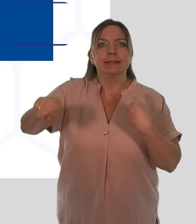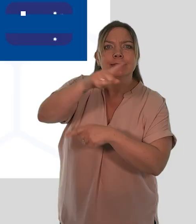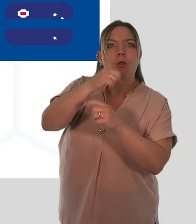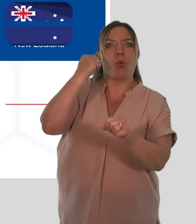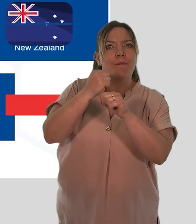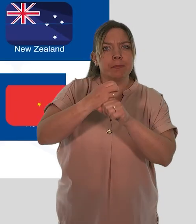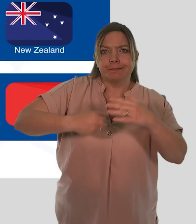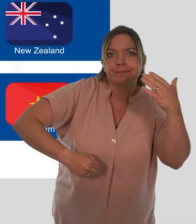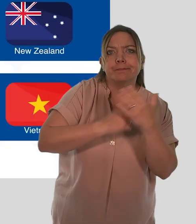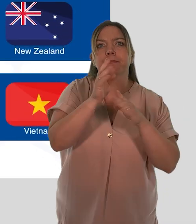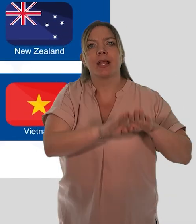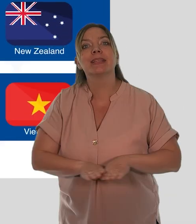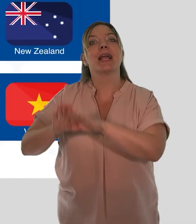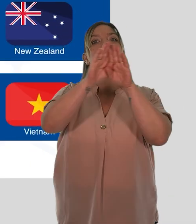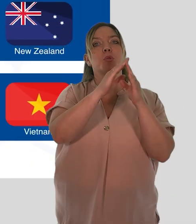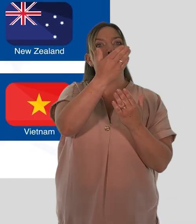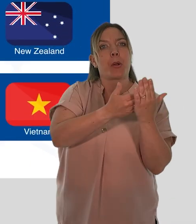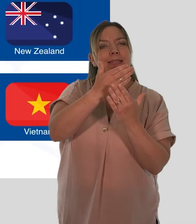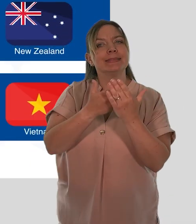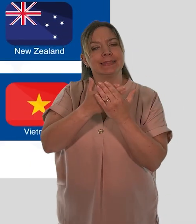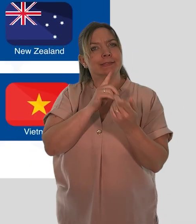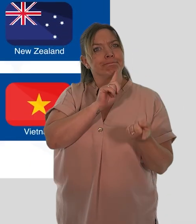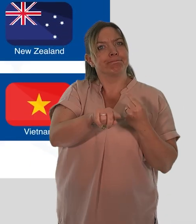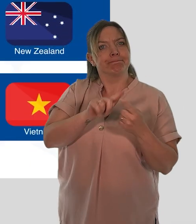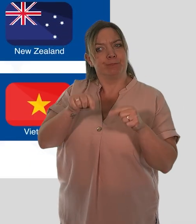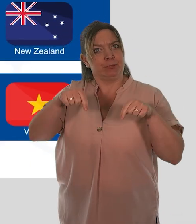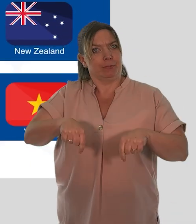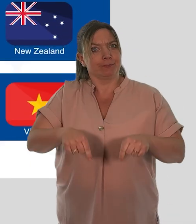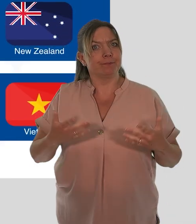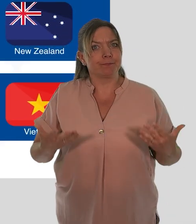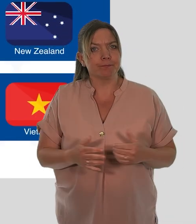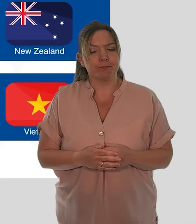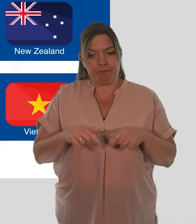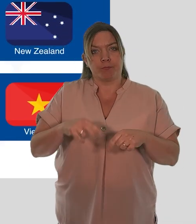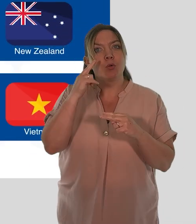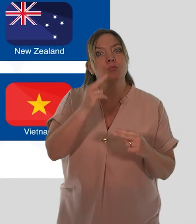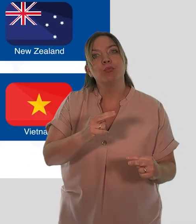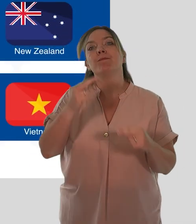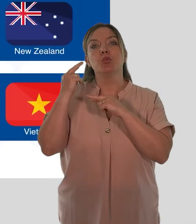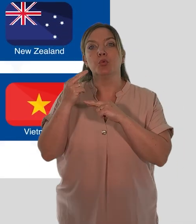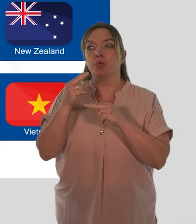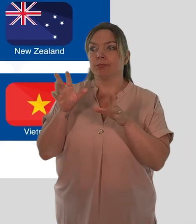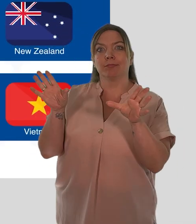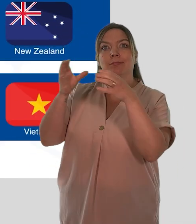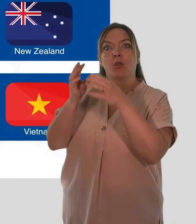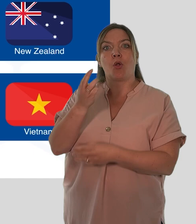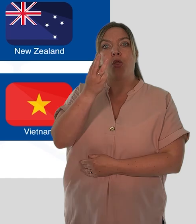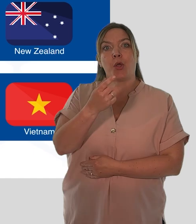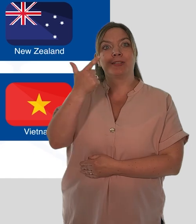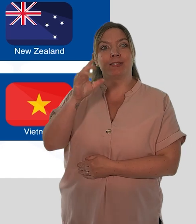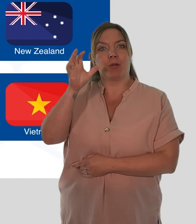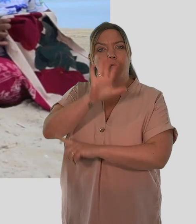Each of the 37 countries and territories in the Western Pacific Region have developed a formal national dementia strategy.